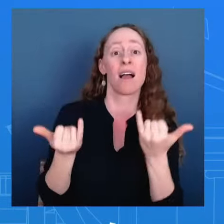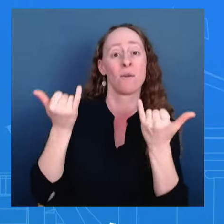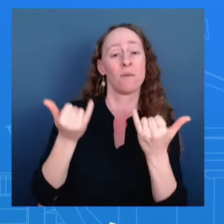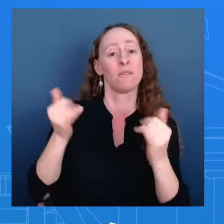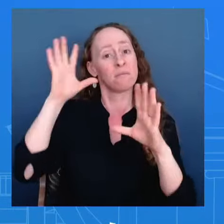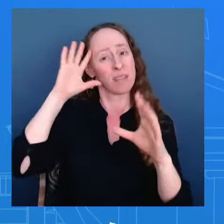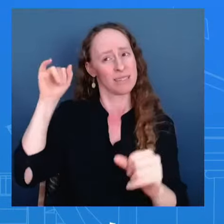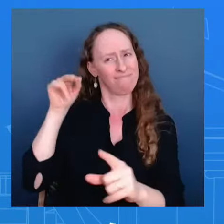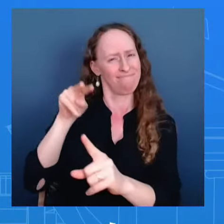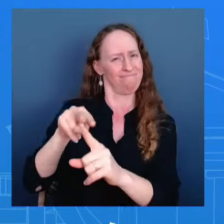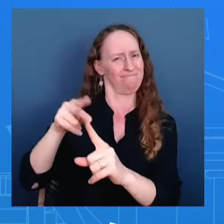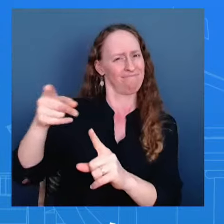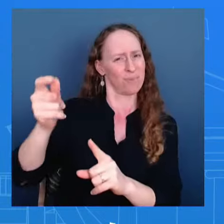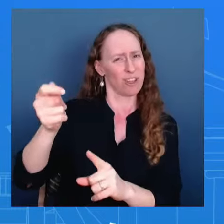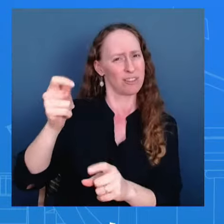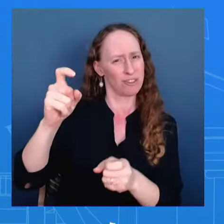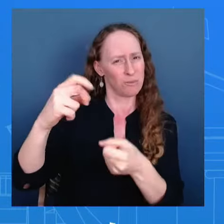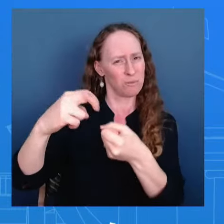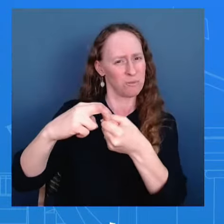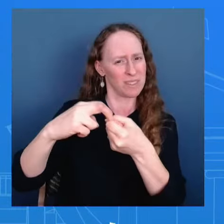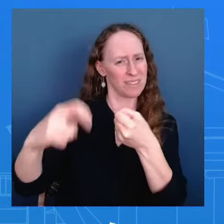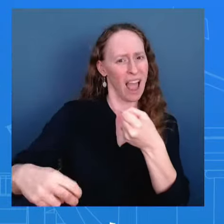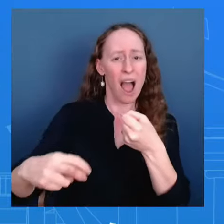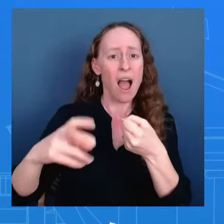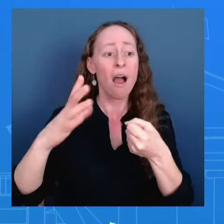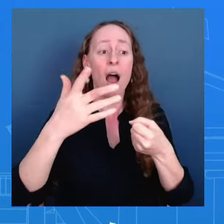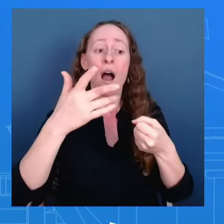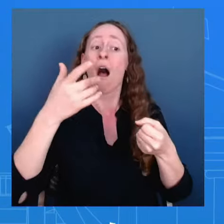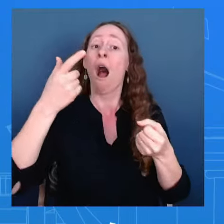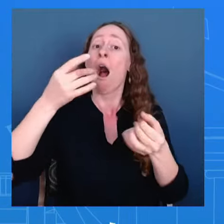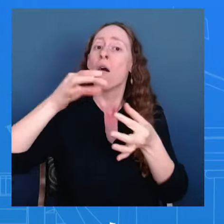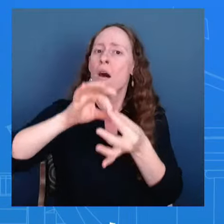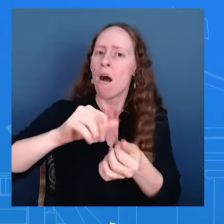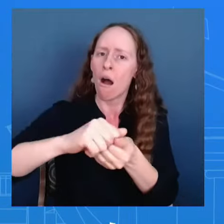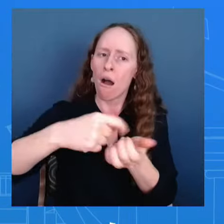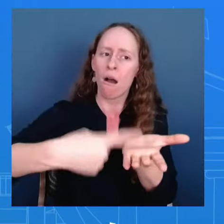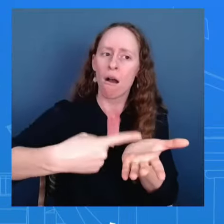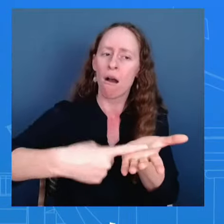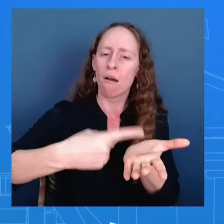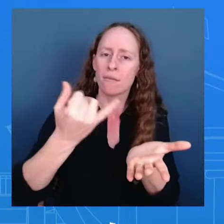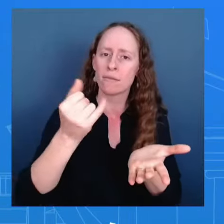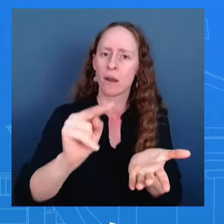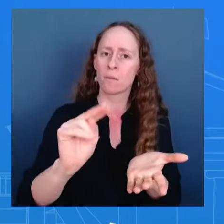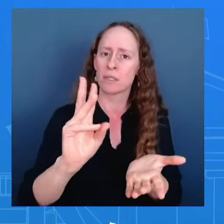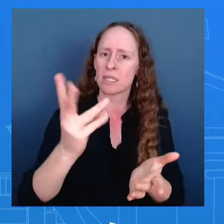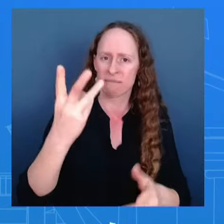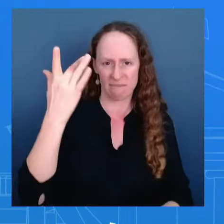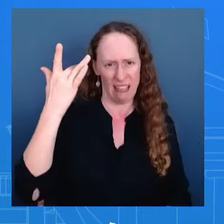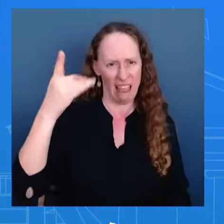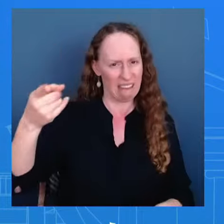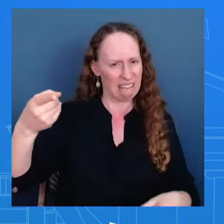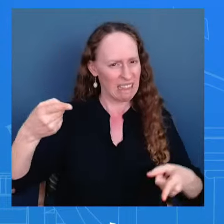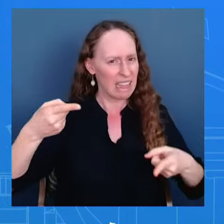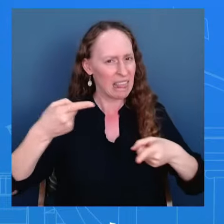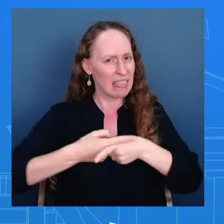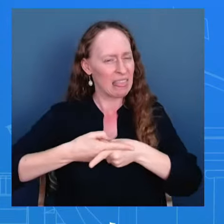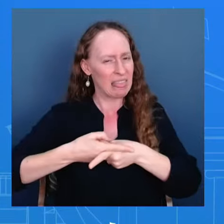or otherwise take any ethical actions related to this reporting? Ms. Jean-Pierre: Look, as it relates to any ethical actions,